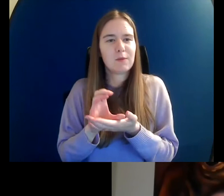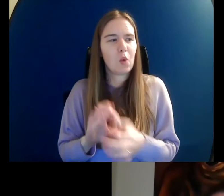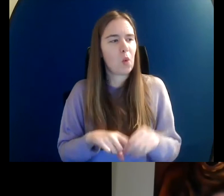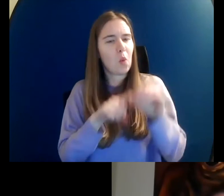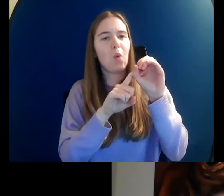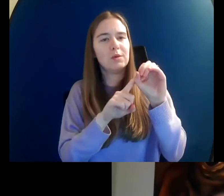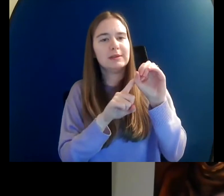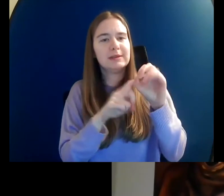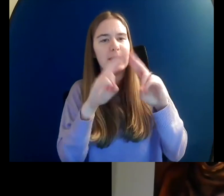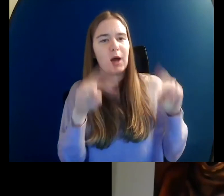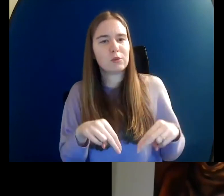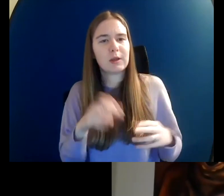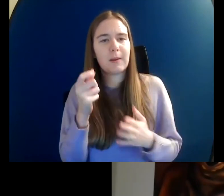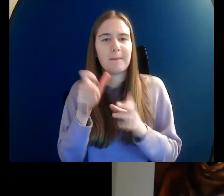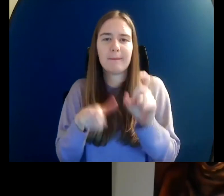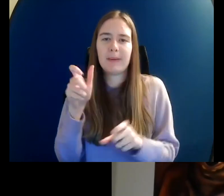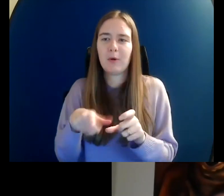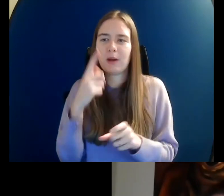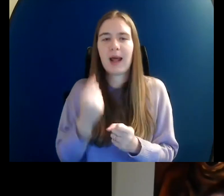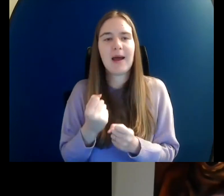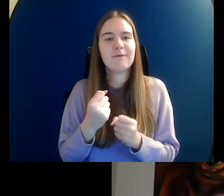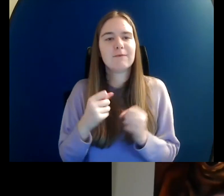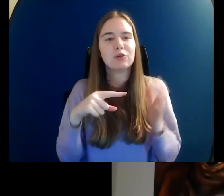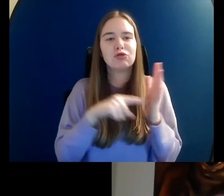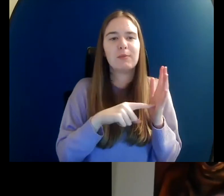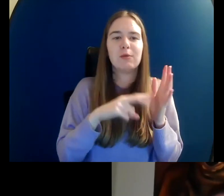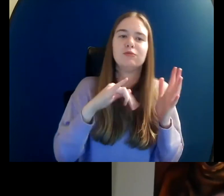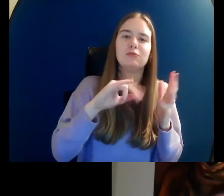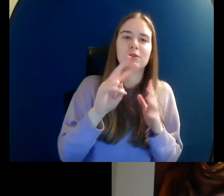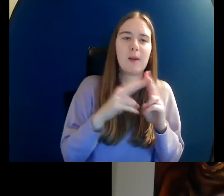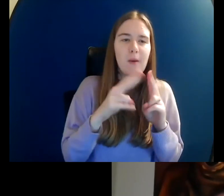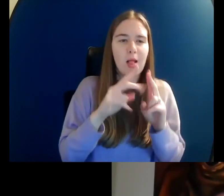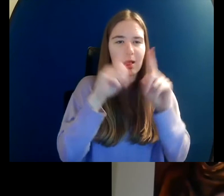triple glazed windows and better insulation have far more energy efficient homes